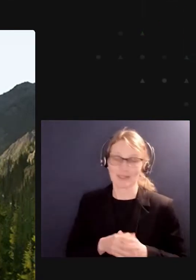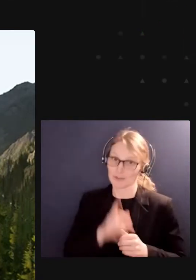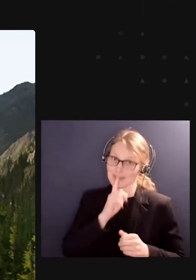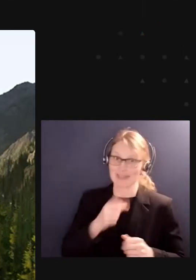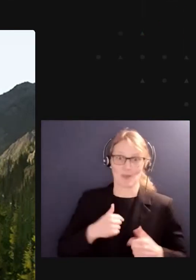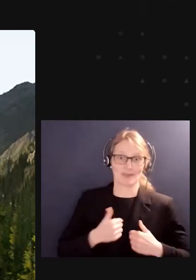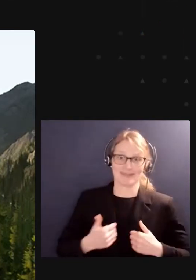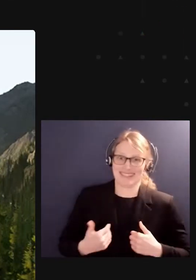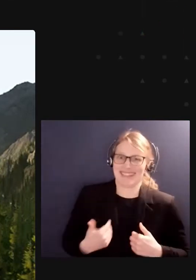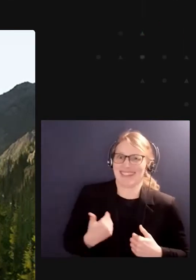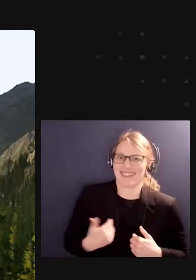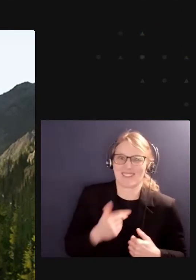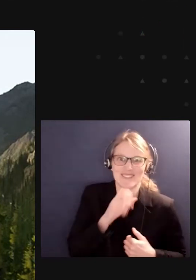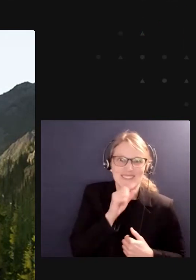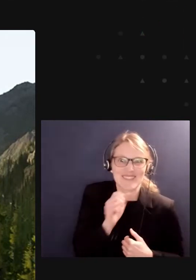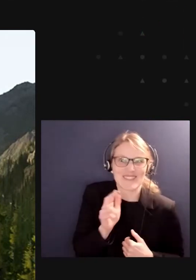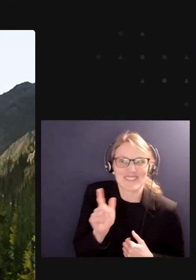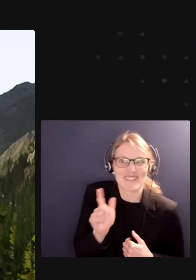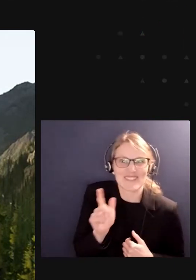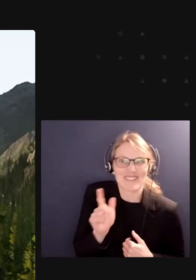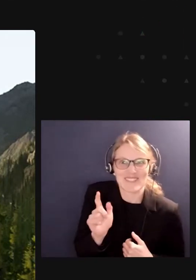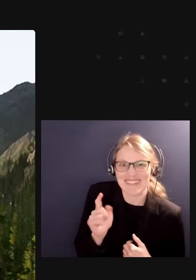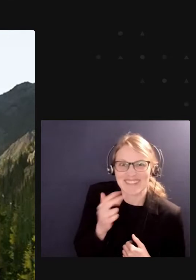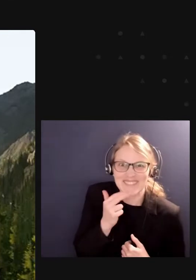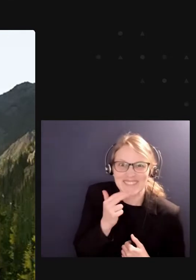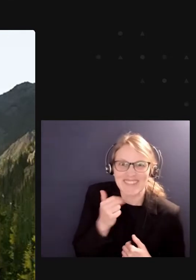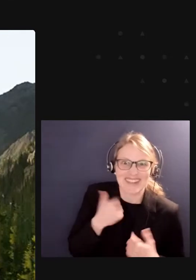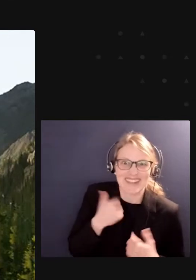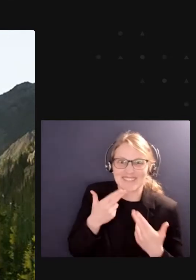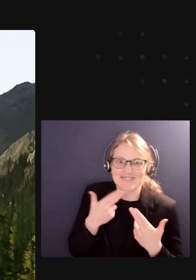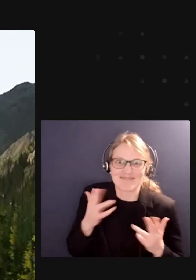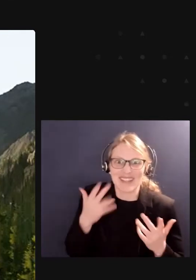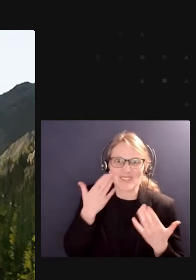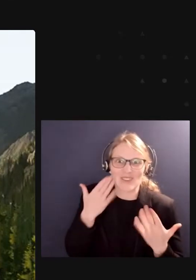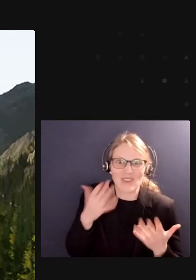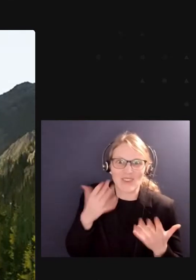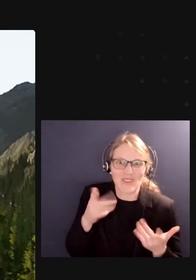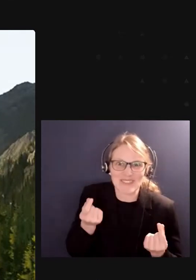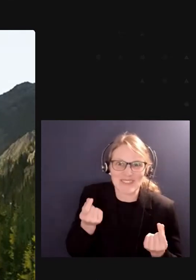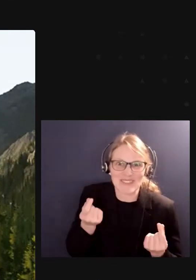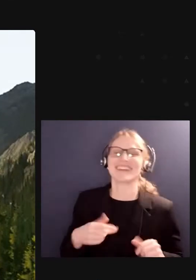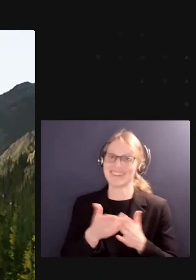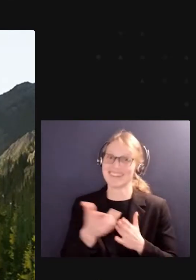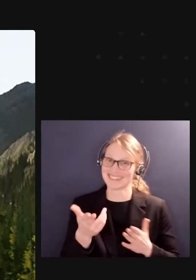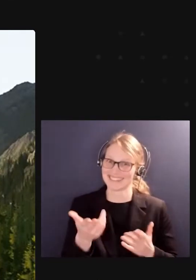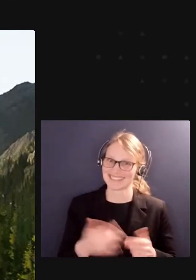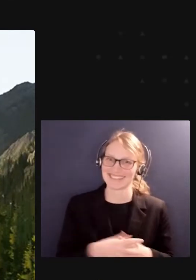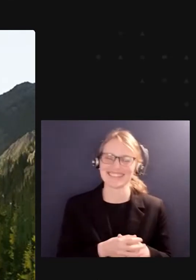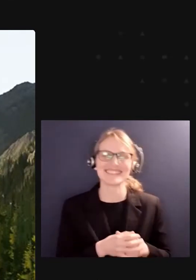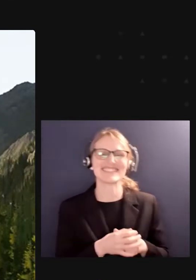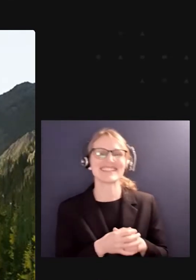I didn't really know what the heck I was doing, I'll be perfectly honest. And I would say at that time,